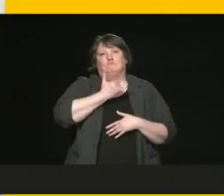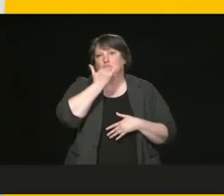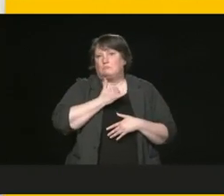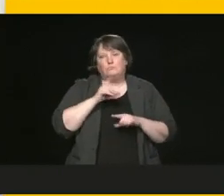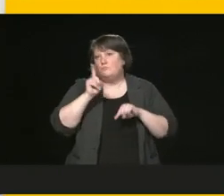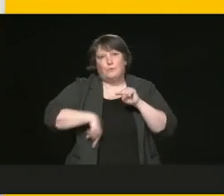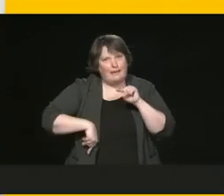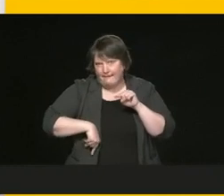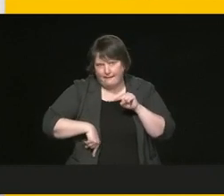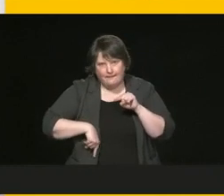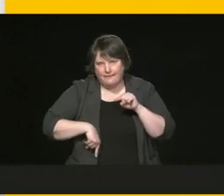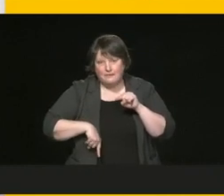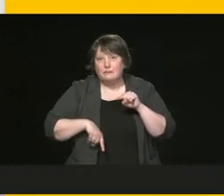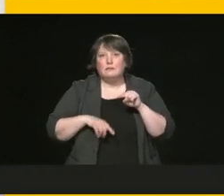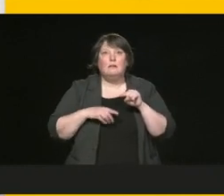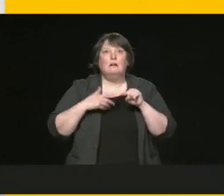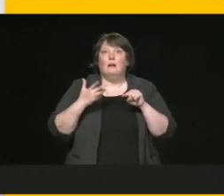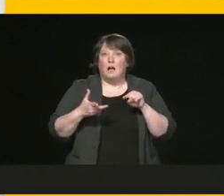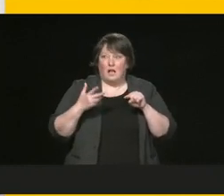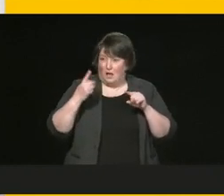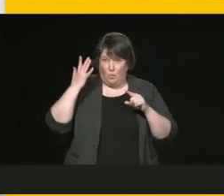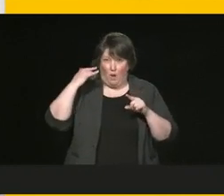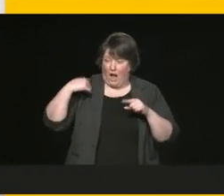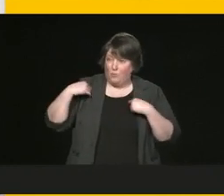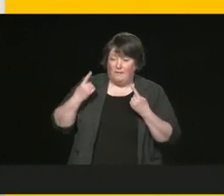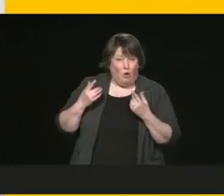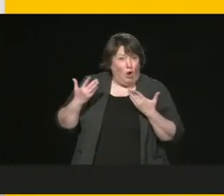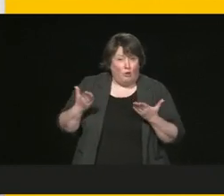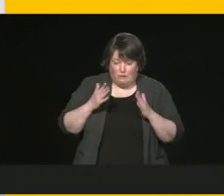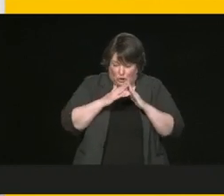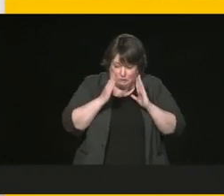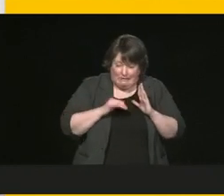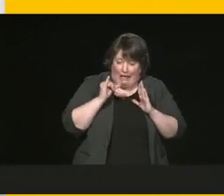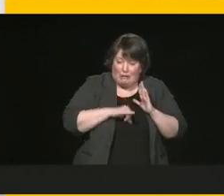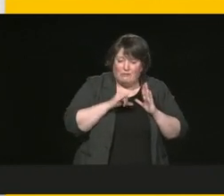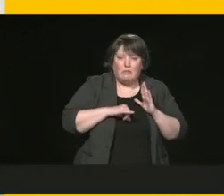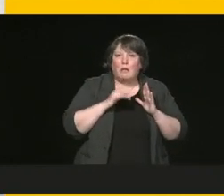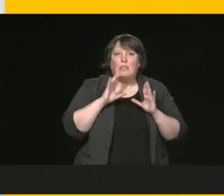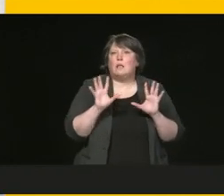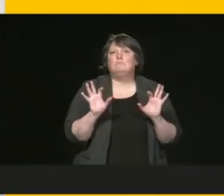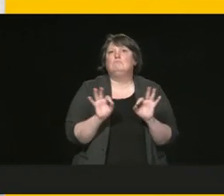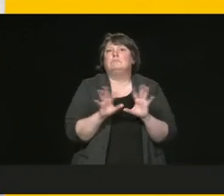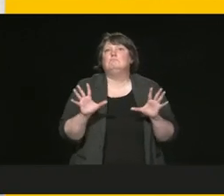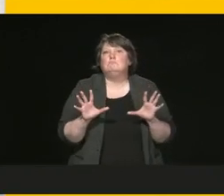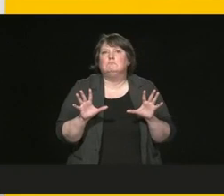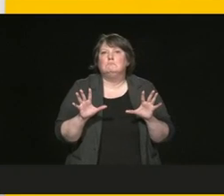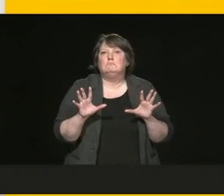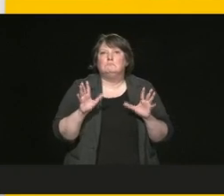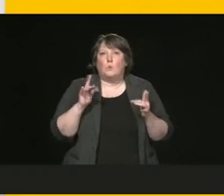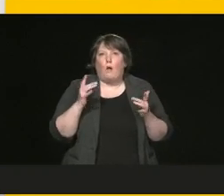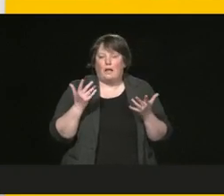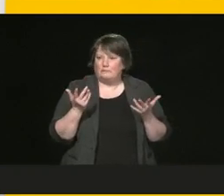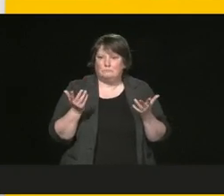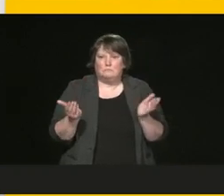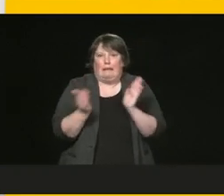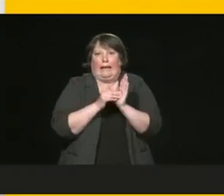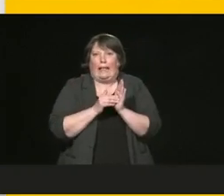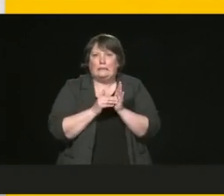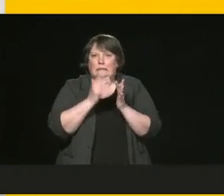WAVE OF COVID-19. AND HAVE -- AND EVERYTHING WE'VE GONE THROUGH UP TO NOW WOULD HAVE BEEN FOR NOTHING